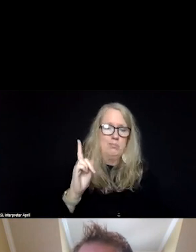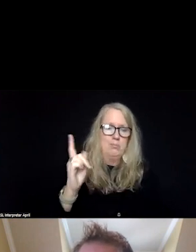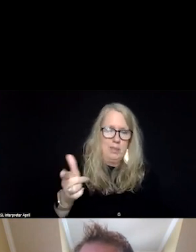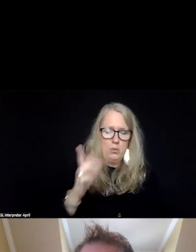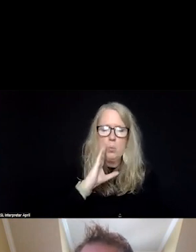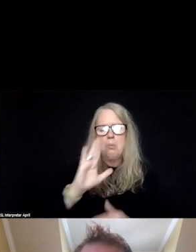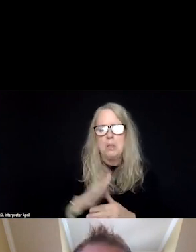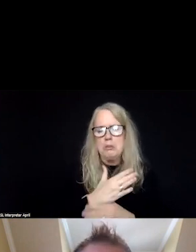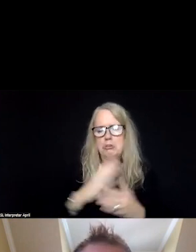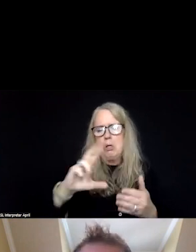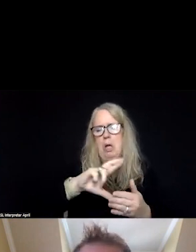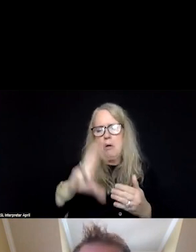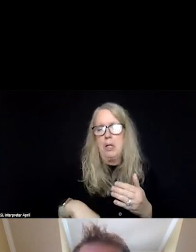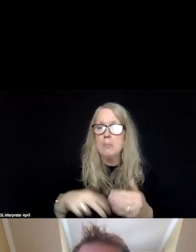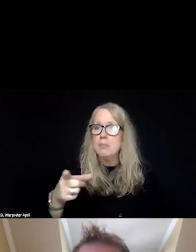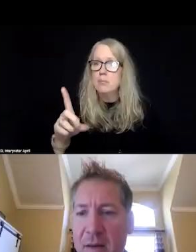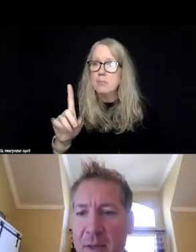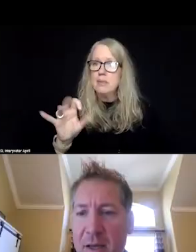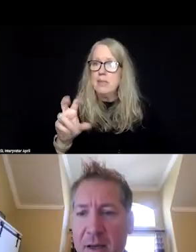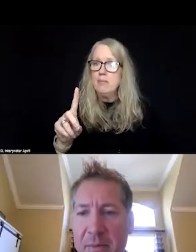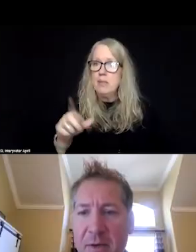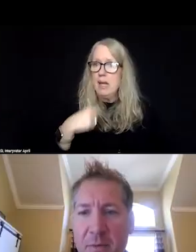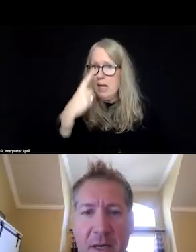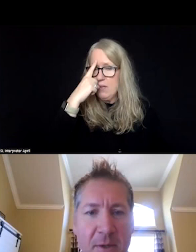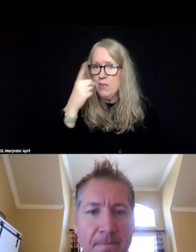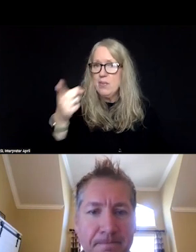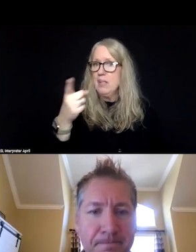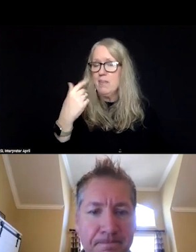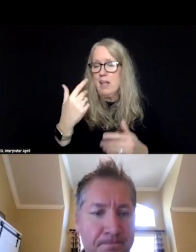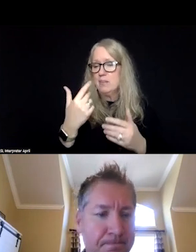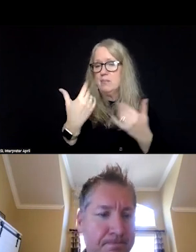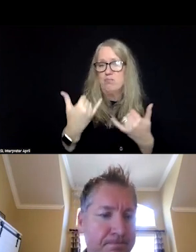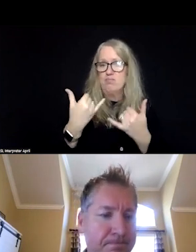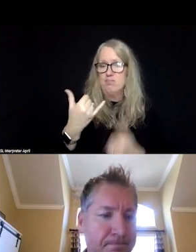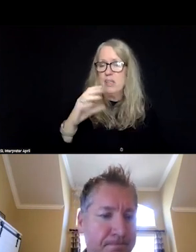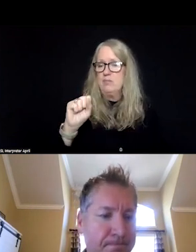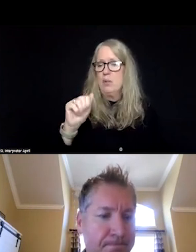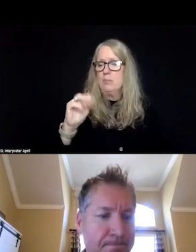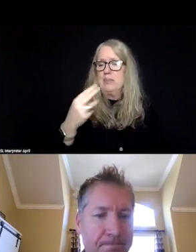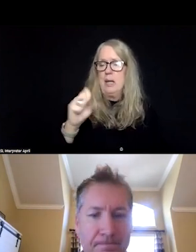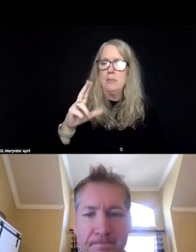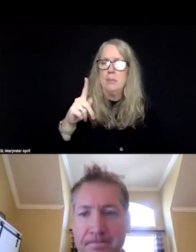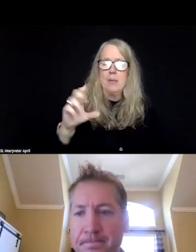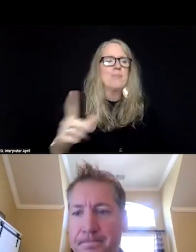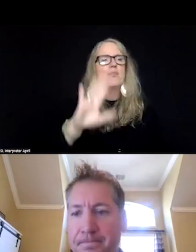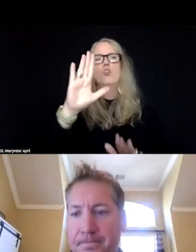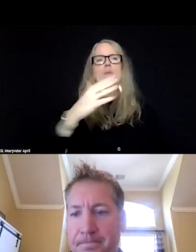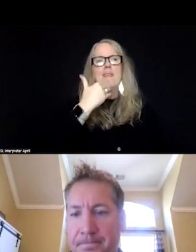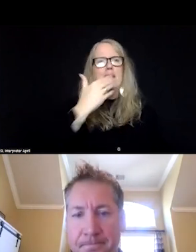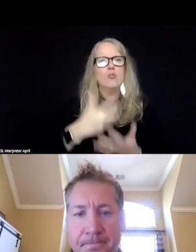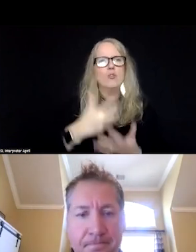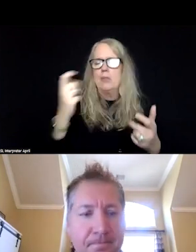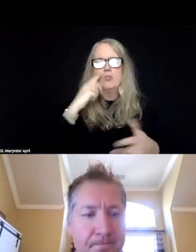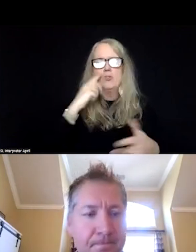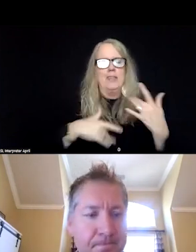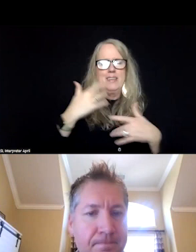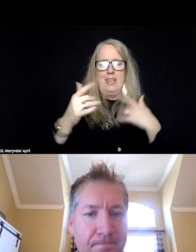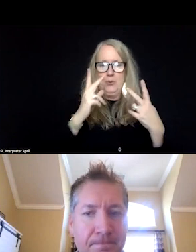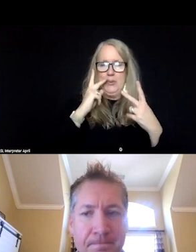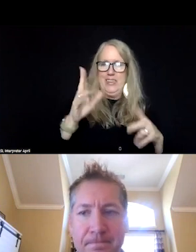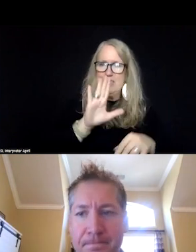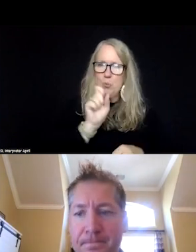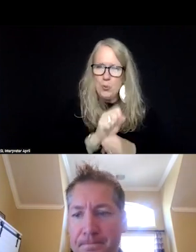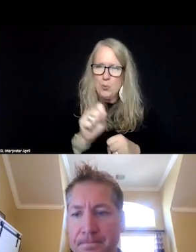TO THAT AND SHARING THOSE OUTCOMES. >> TERRIFIC, JAMES. EXCITED TO SEE THIS